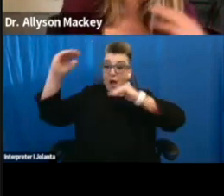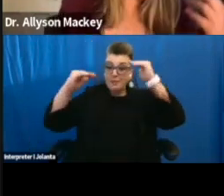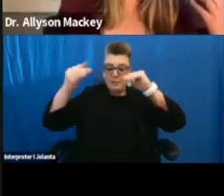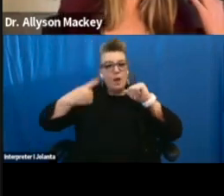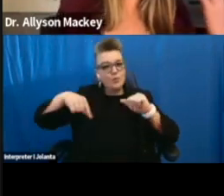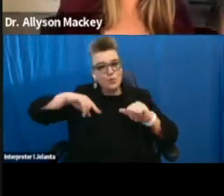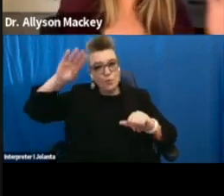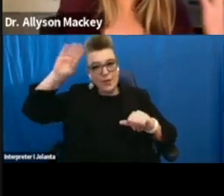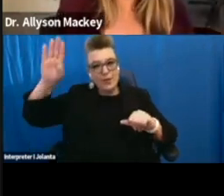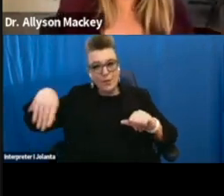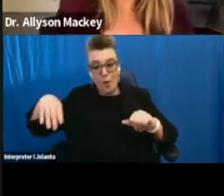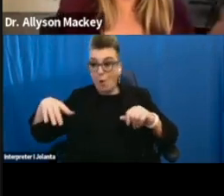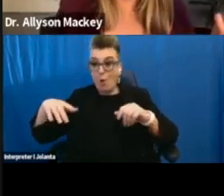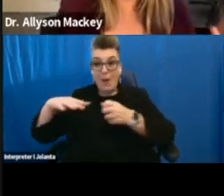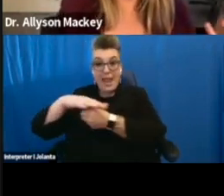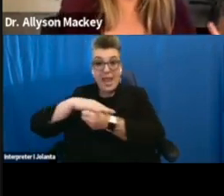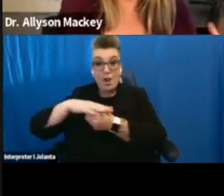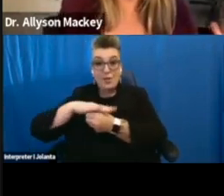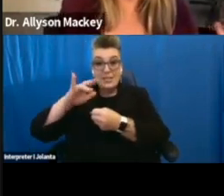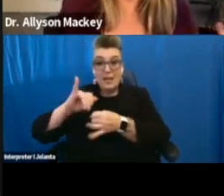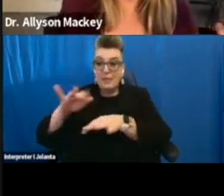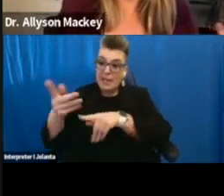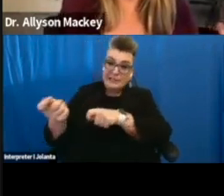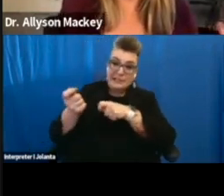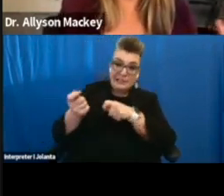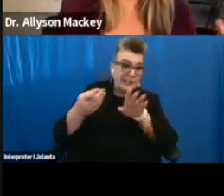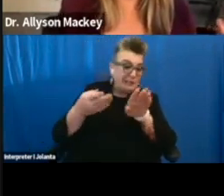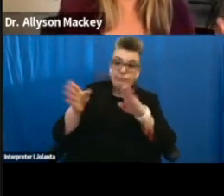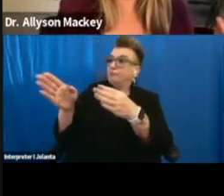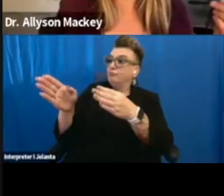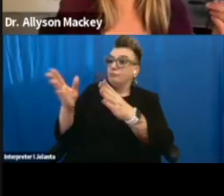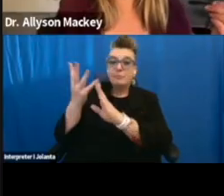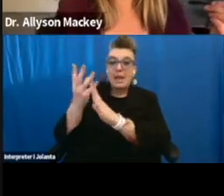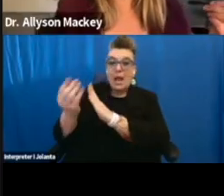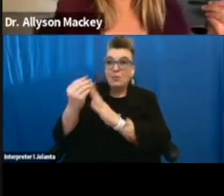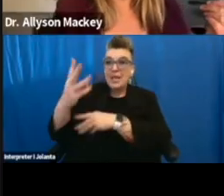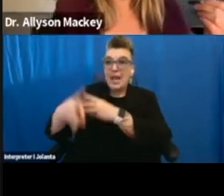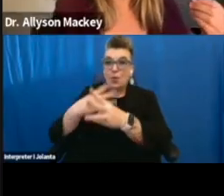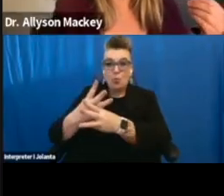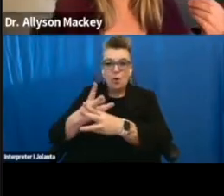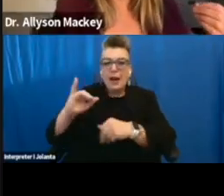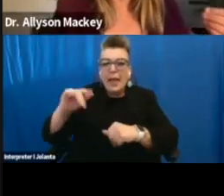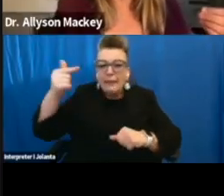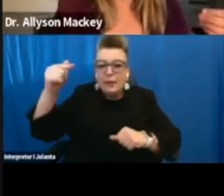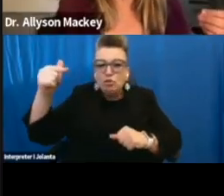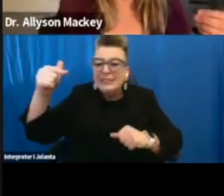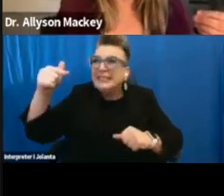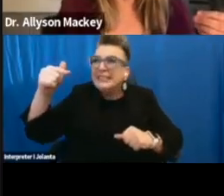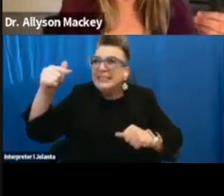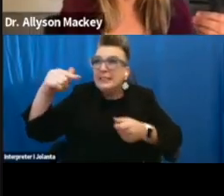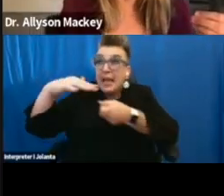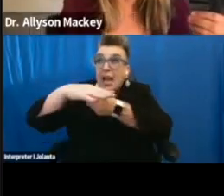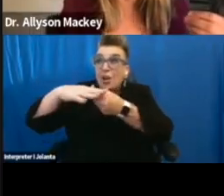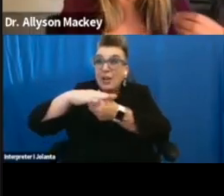um direct attention to the outside world like areas here in green are anti-correlated